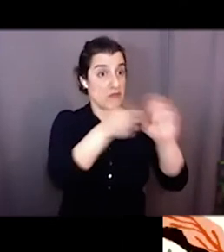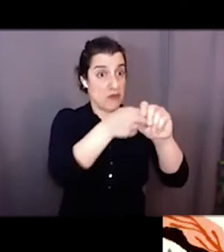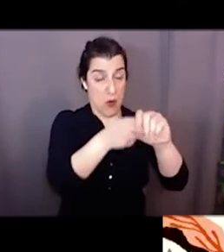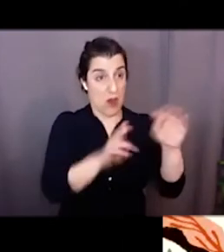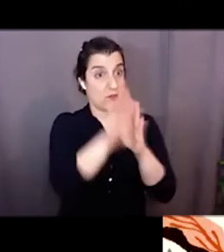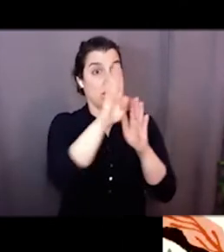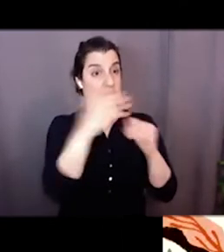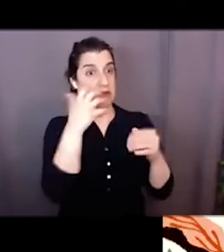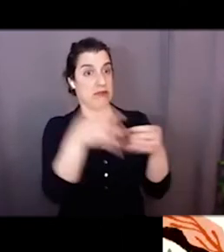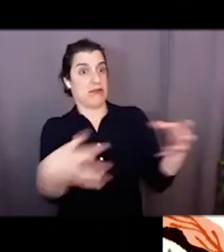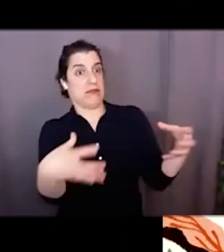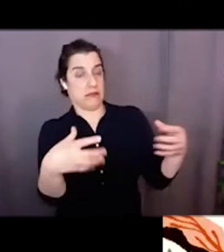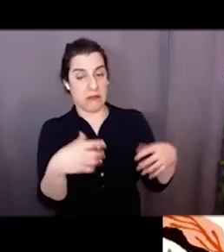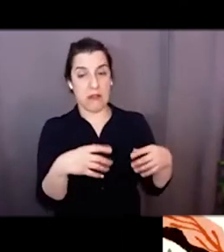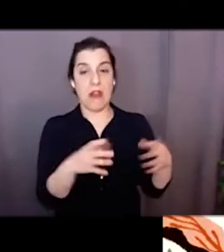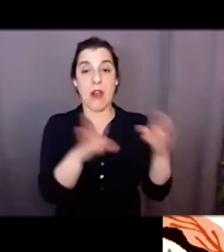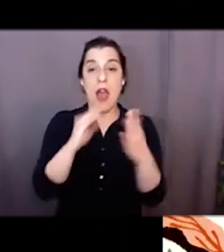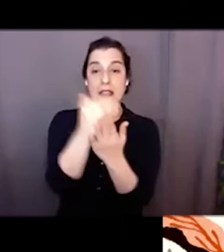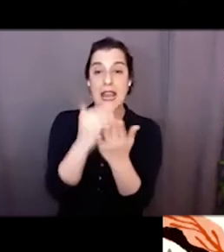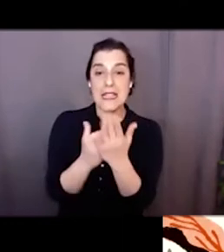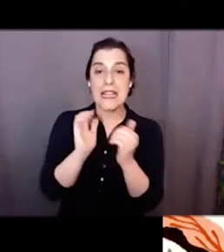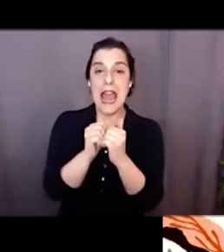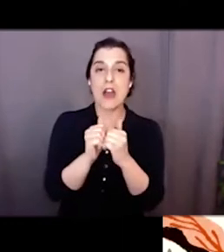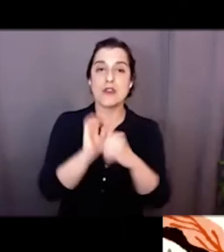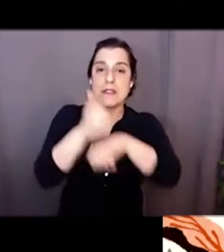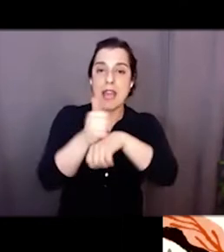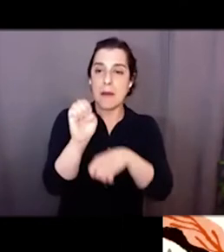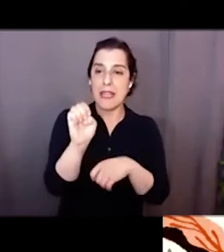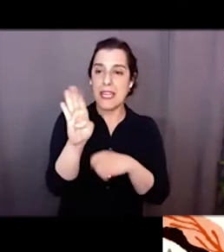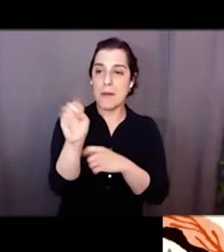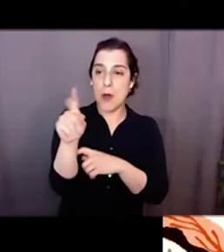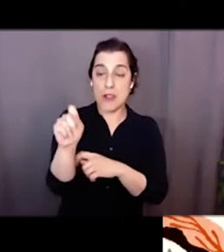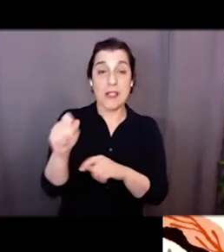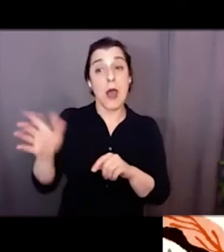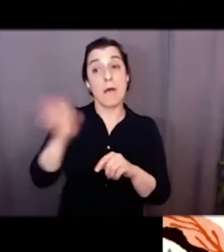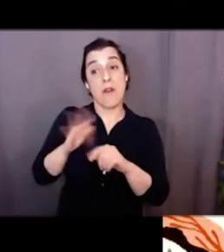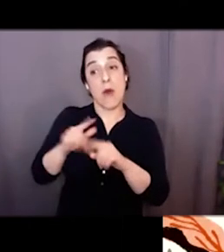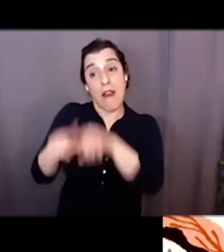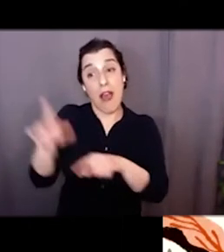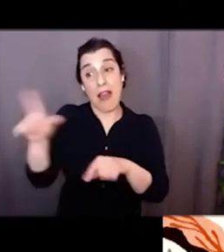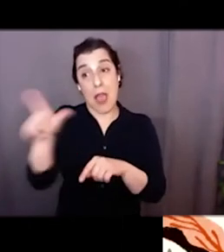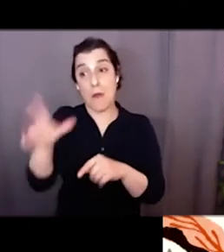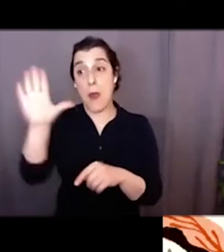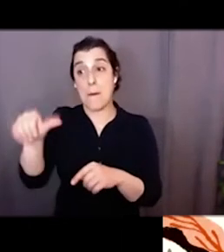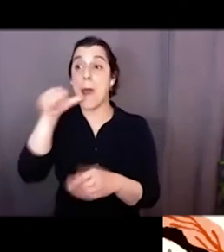We've been doing lessons on getting eBooks for people who previously relied on libraries by mail that have paused their shipping, um,